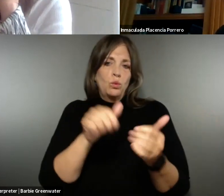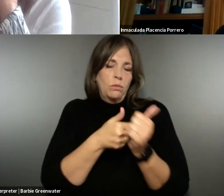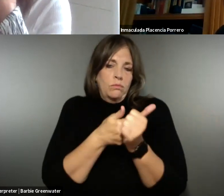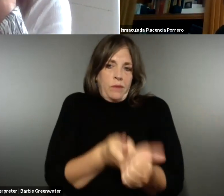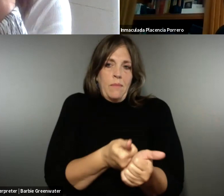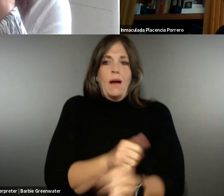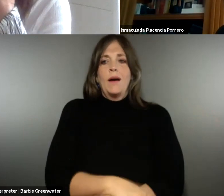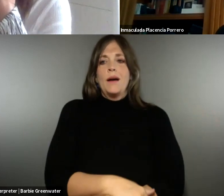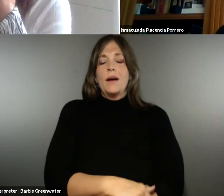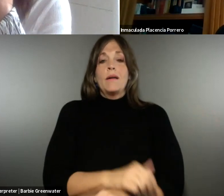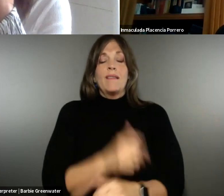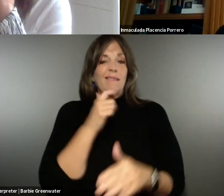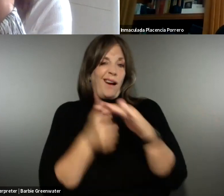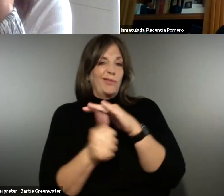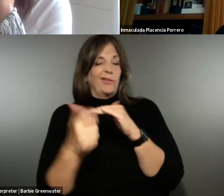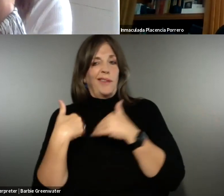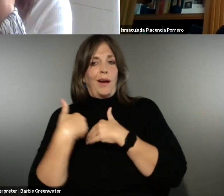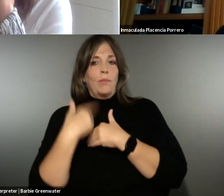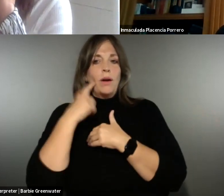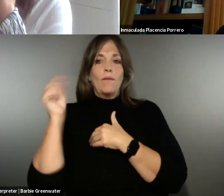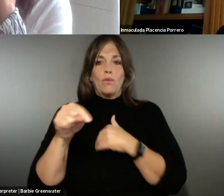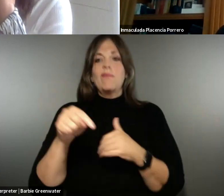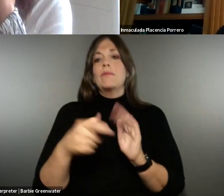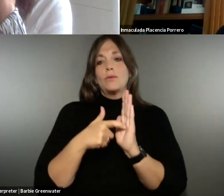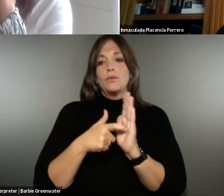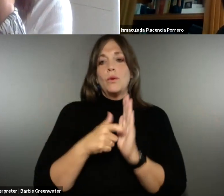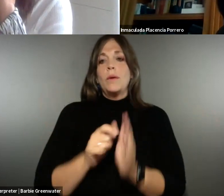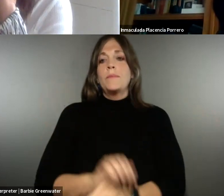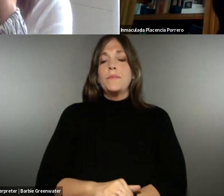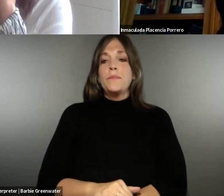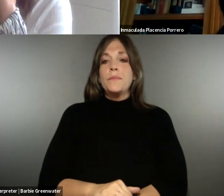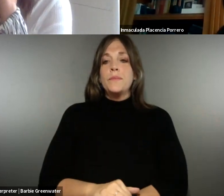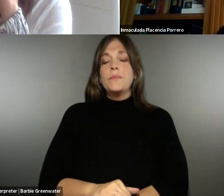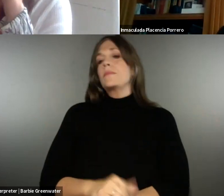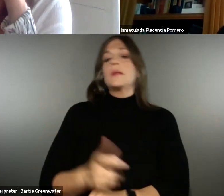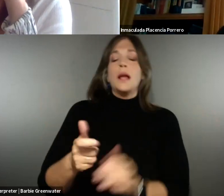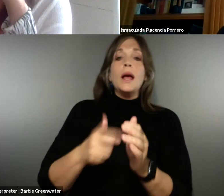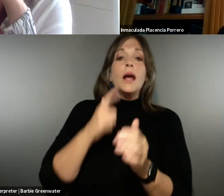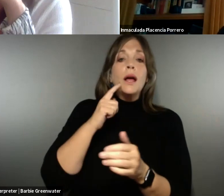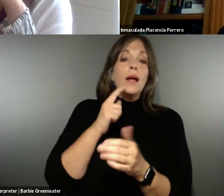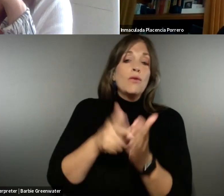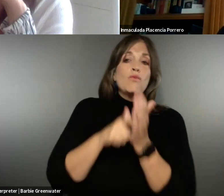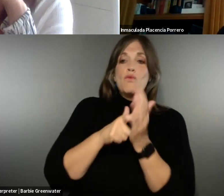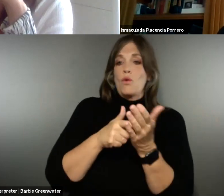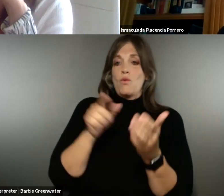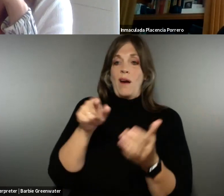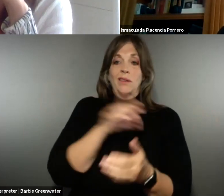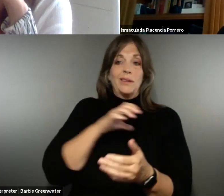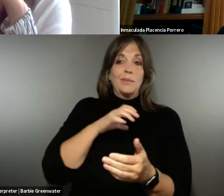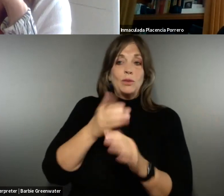the commission before 28 June this year to have a mandate for products and we have the possibility of having